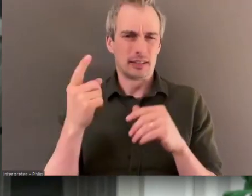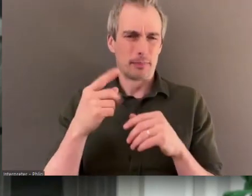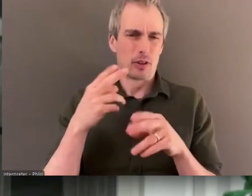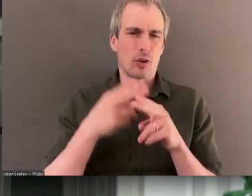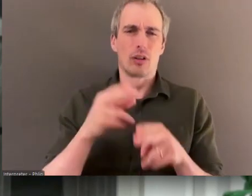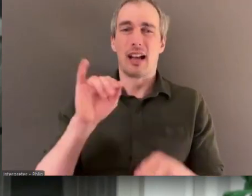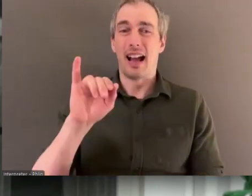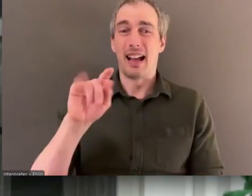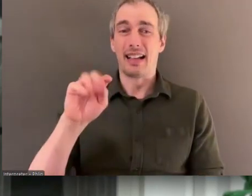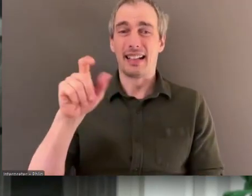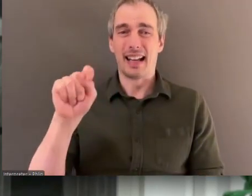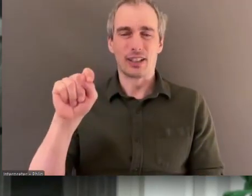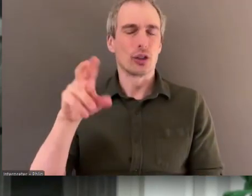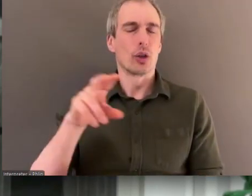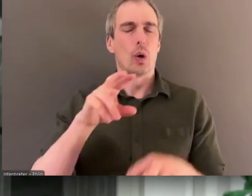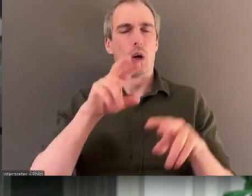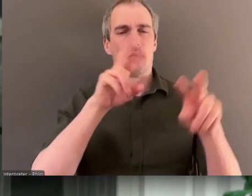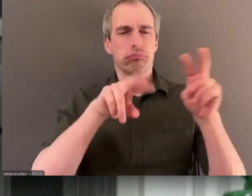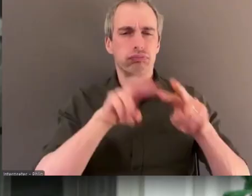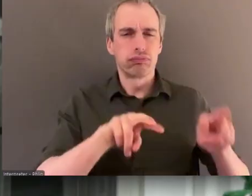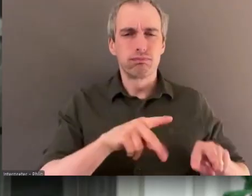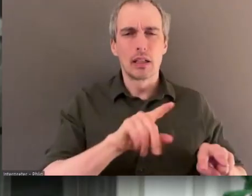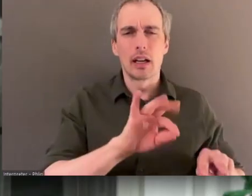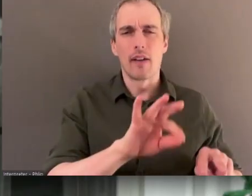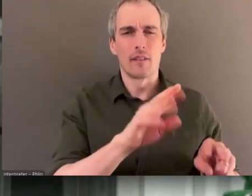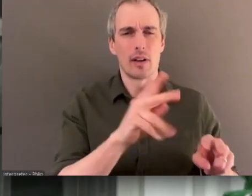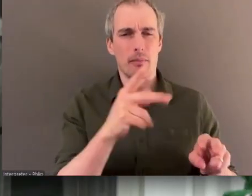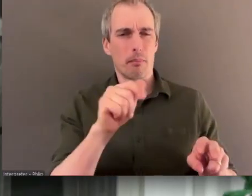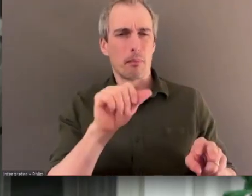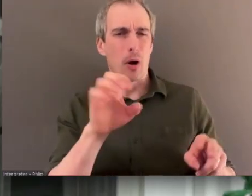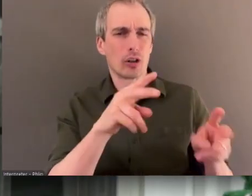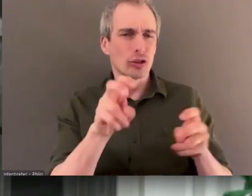And it could never get to the... we needed to do both.